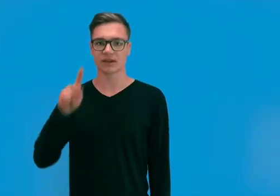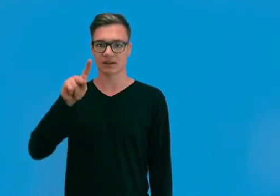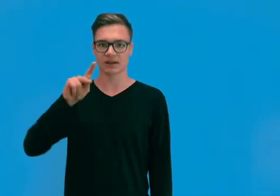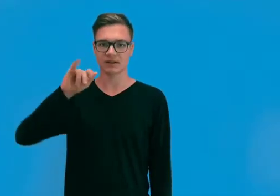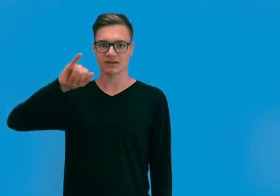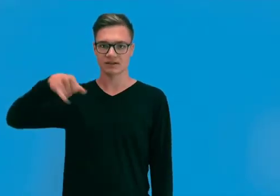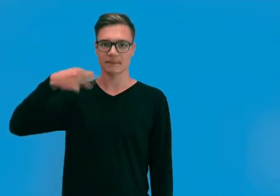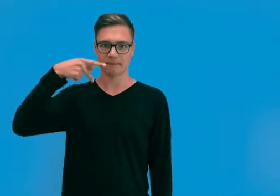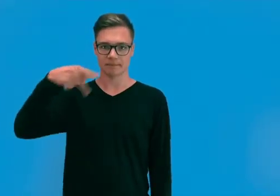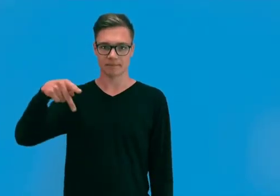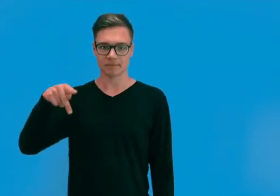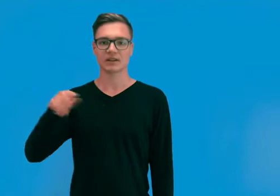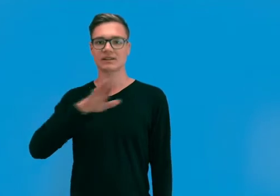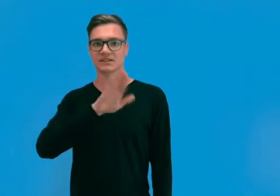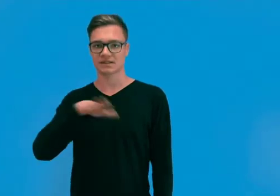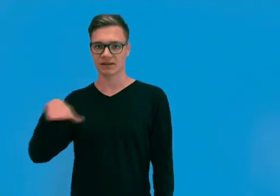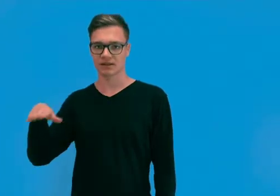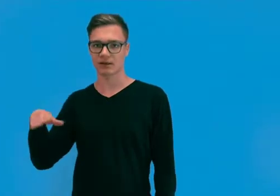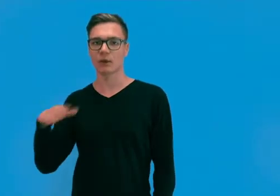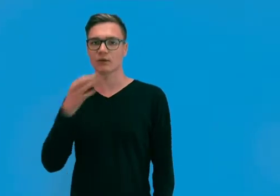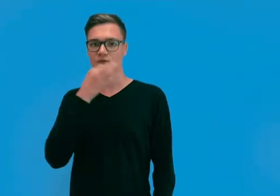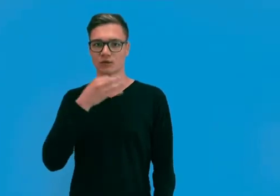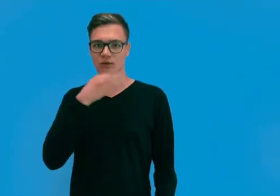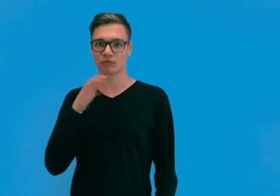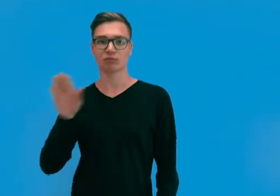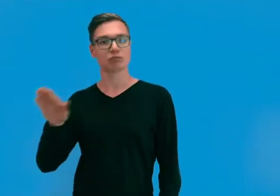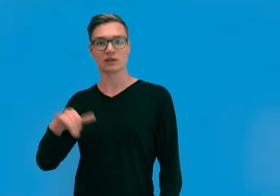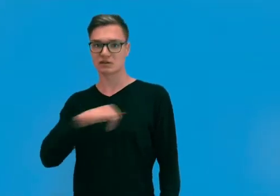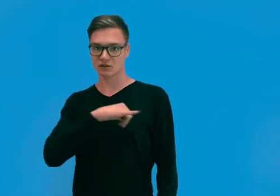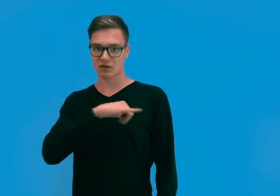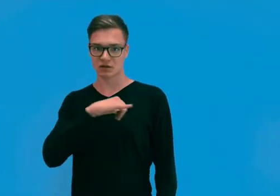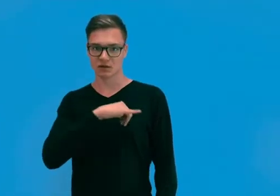The KJP represents the interests of children and young people